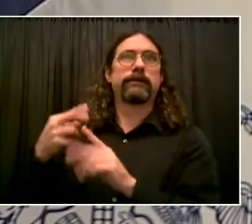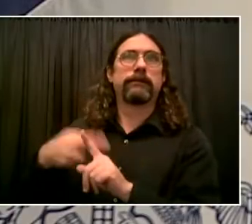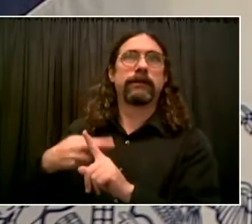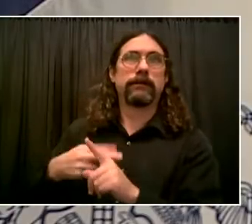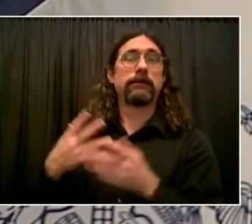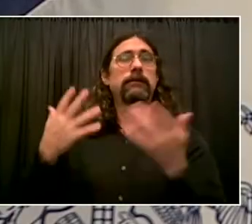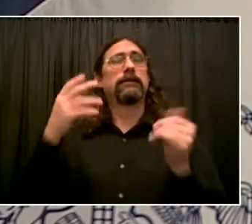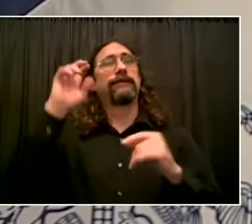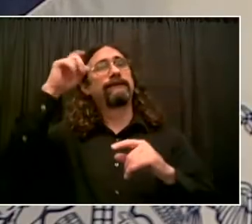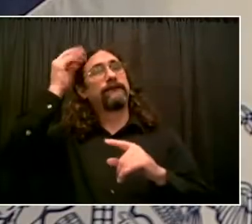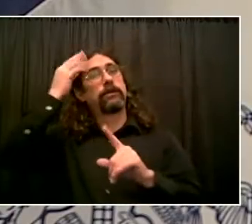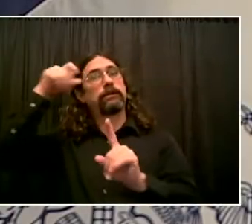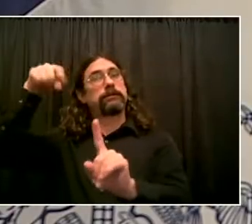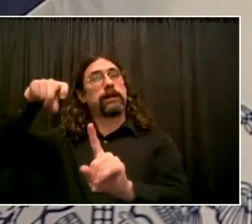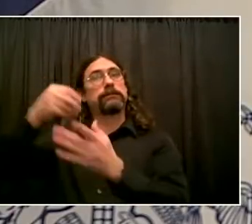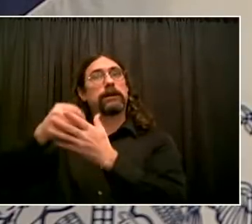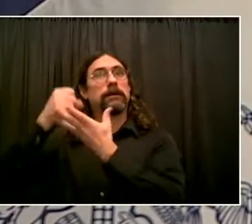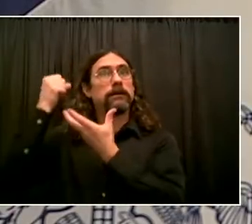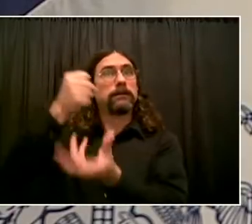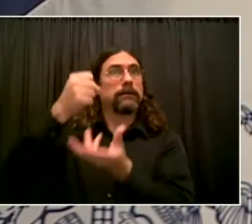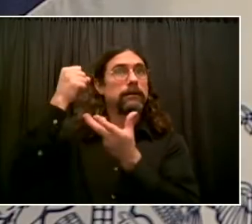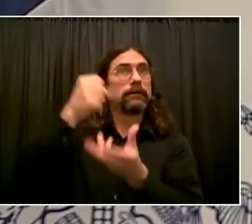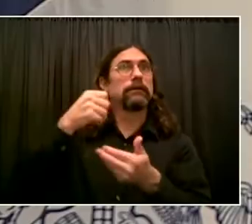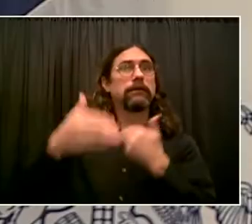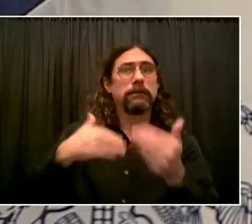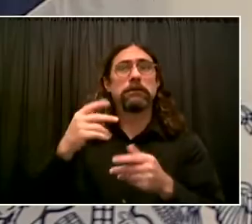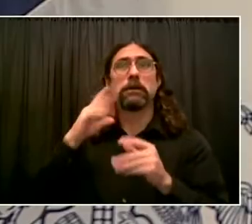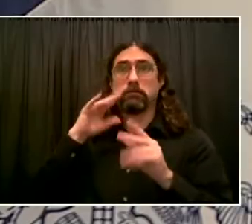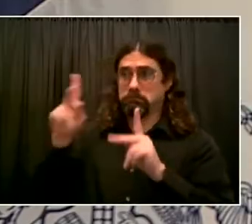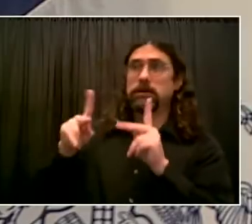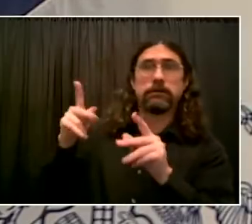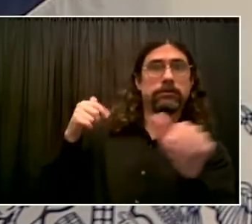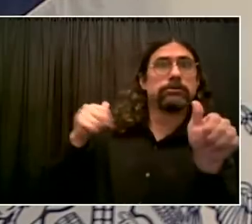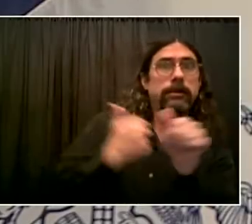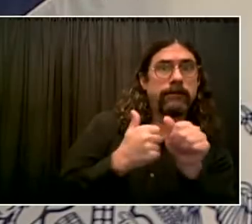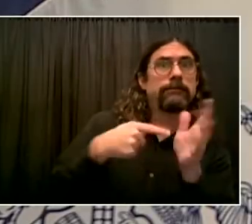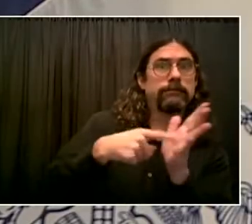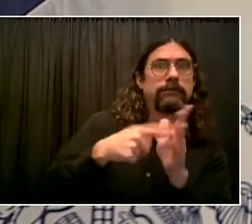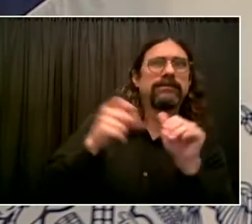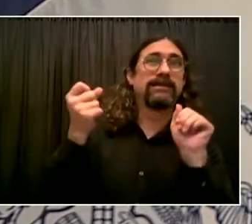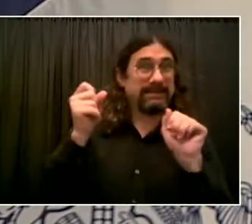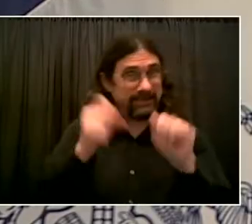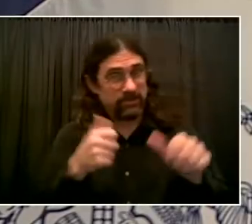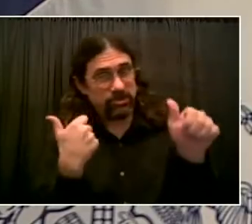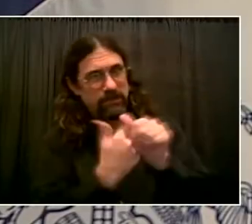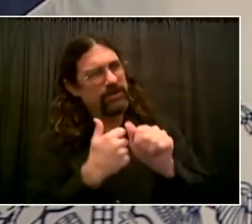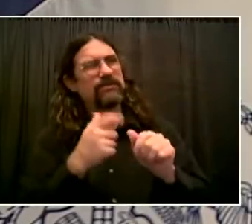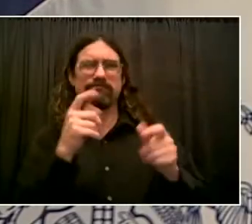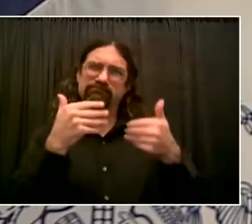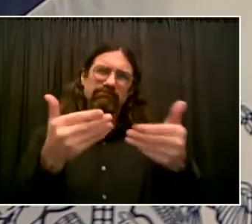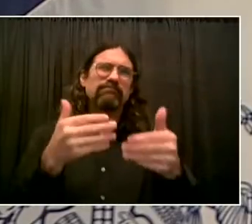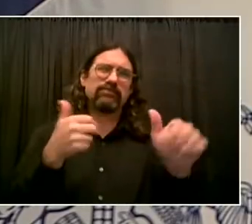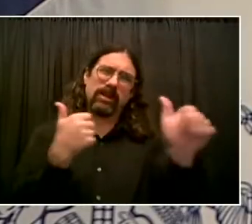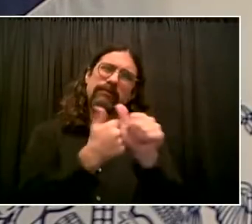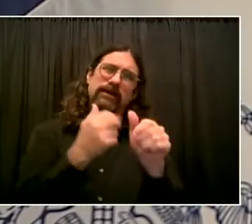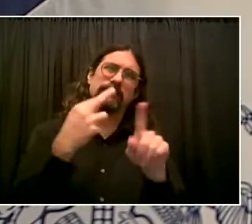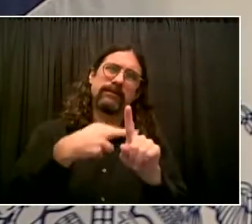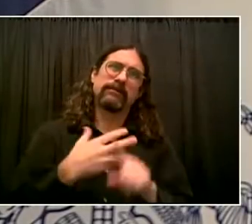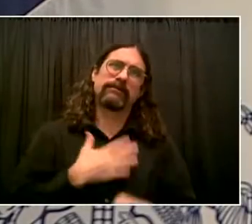THAT IS REALLY RECNTE. A LOT OF PEOPLE JUST COULDN'T. WE FINALLY SEEING SOME OF THE AID REACHING THEM.